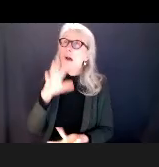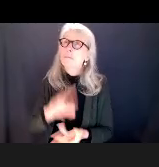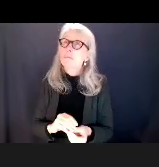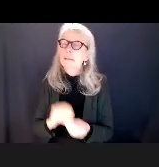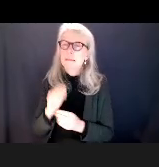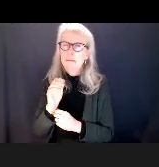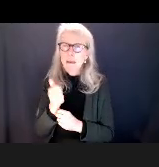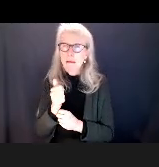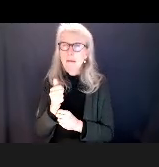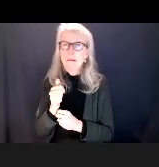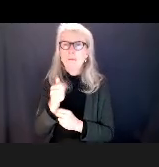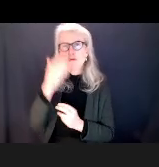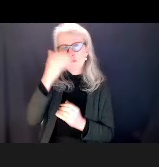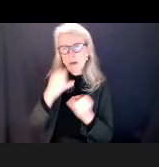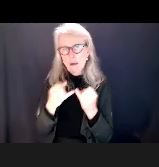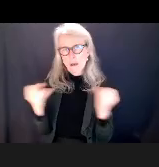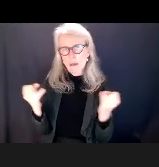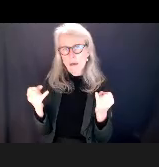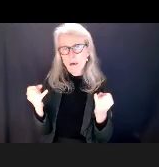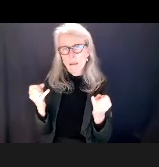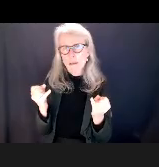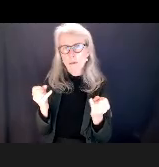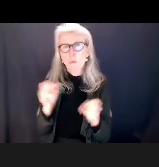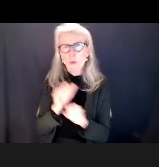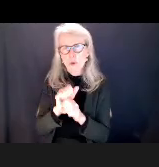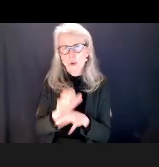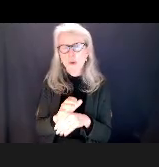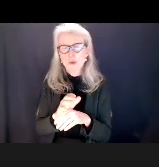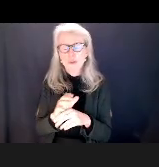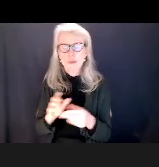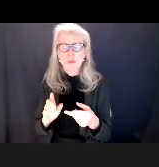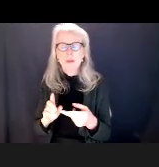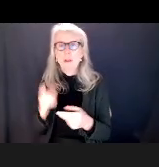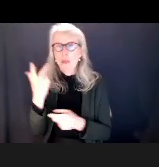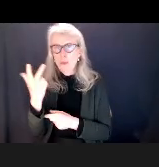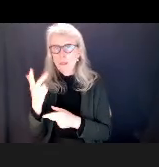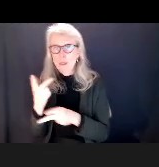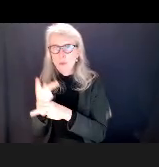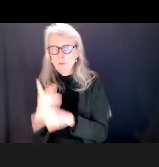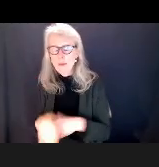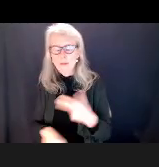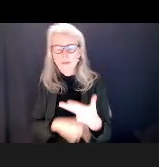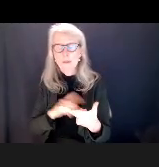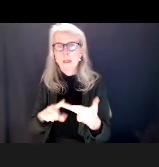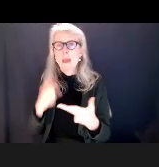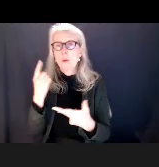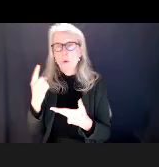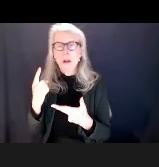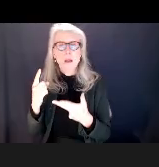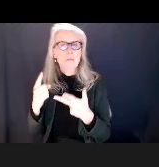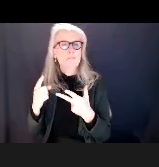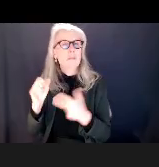front-line service workers, three supervisors, and one upper administration. Though we kept people